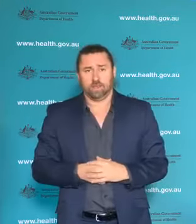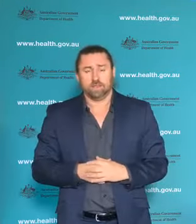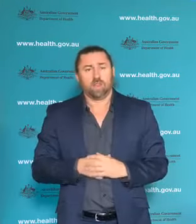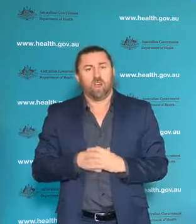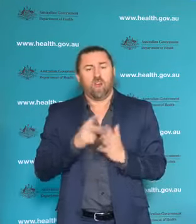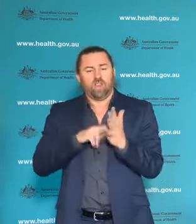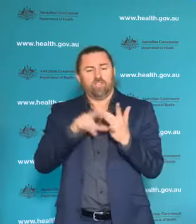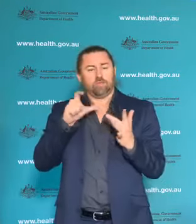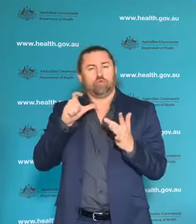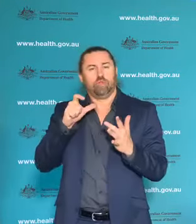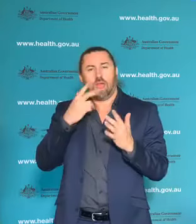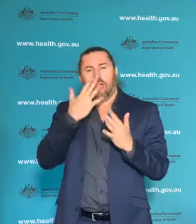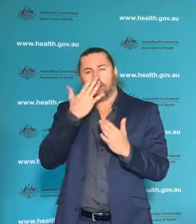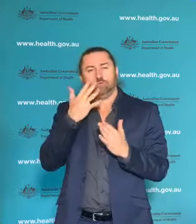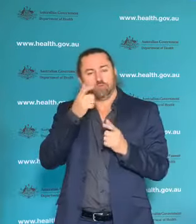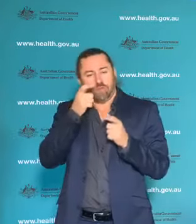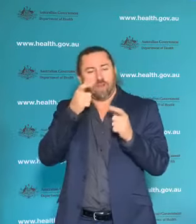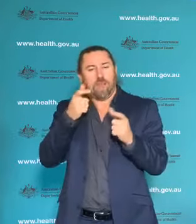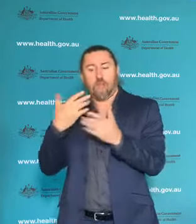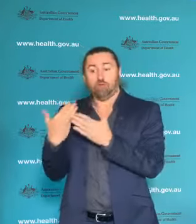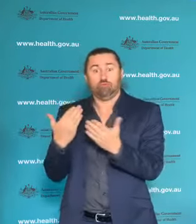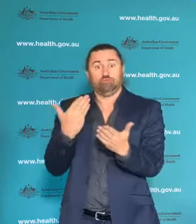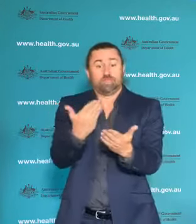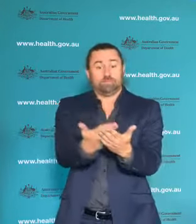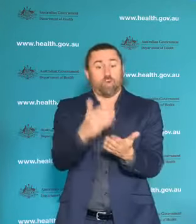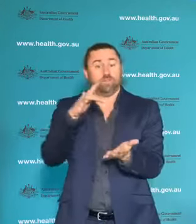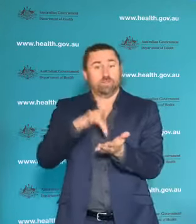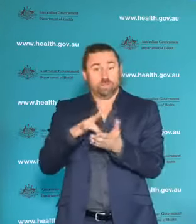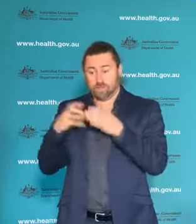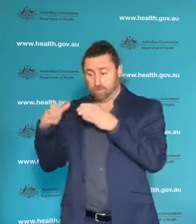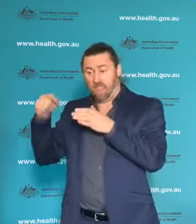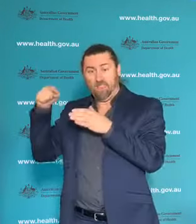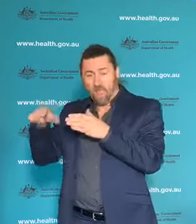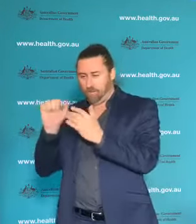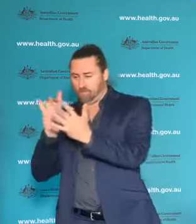is now coordinating the work with aged care facilities with outbreaks